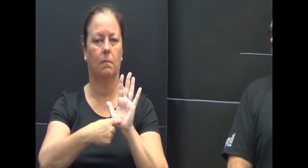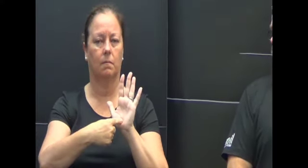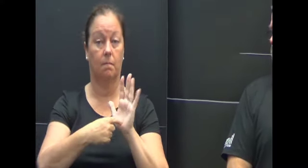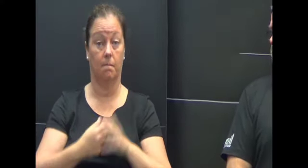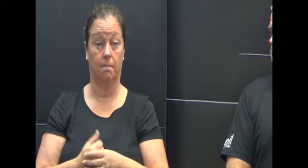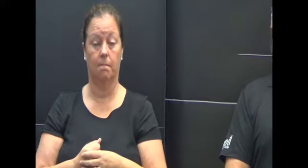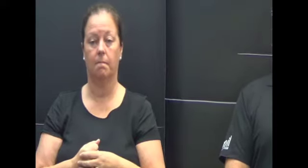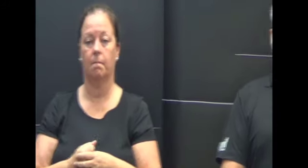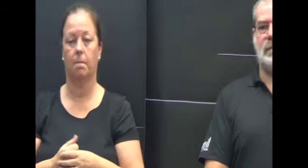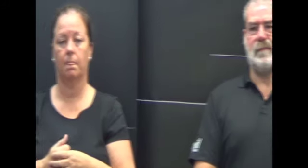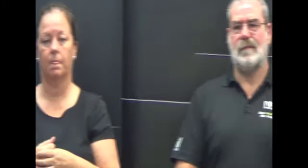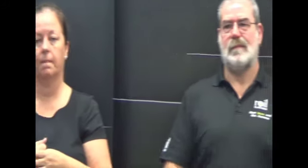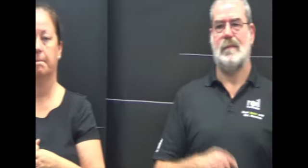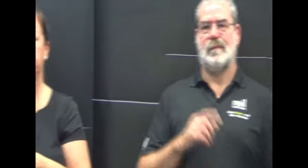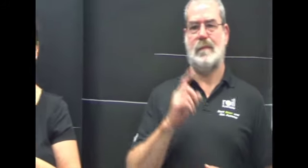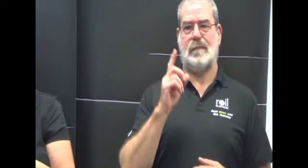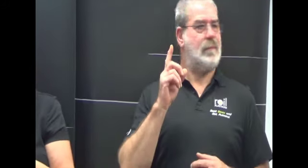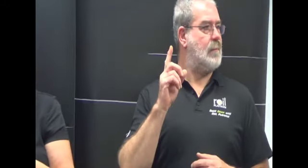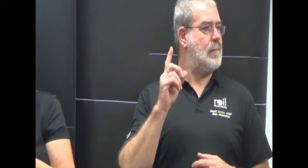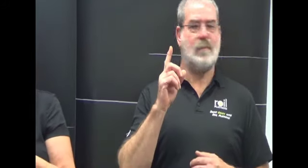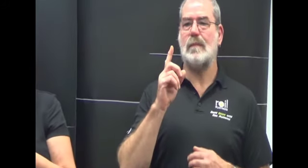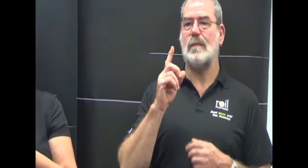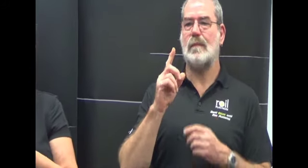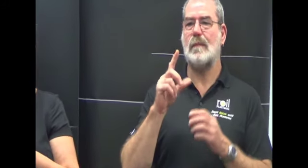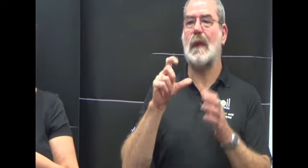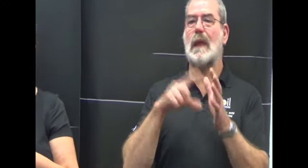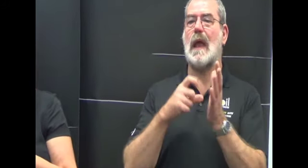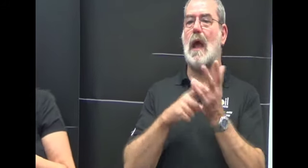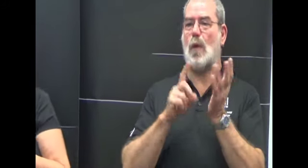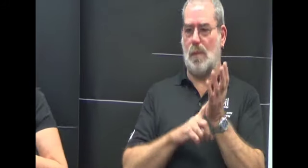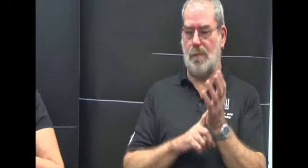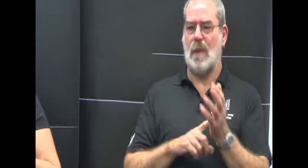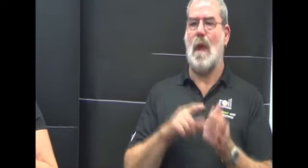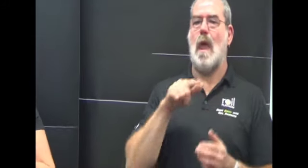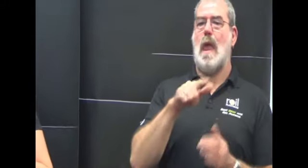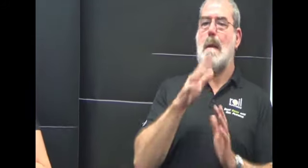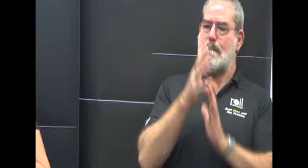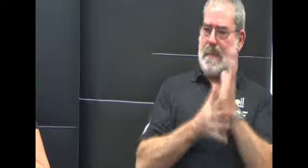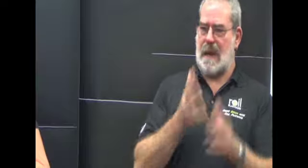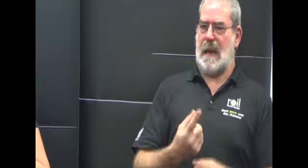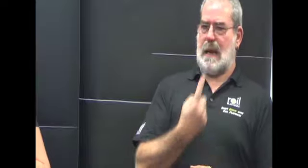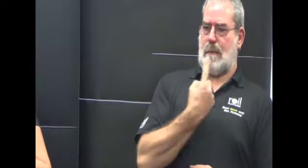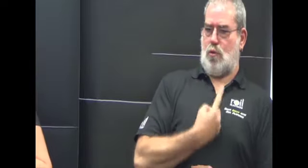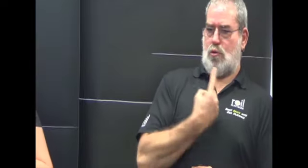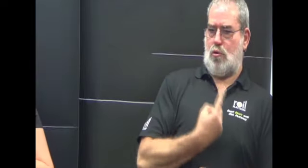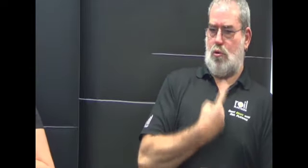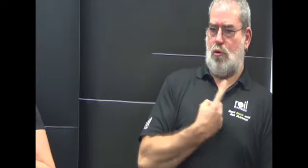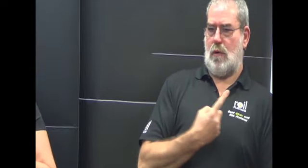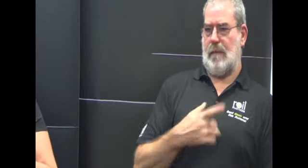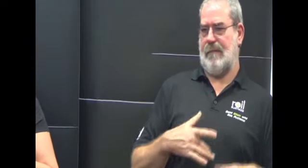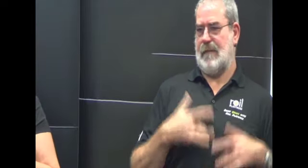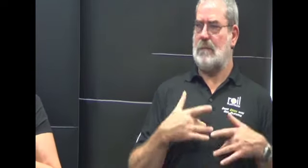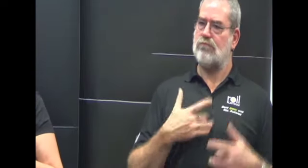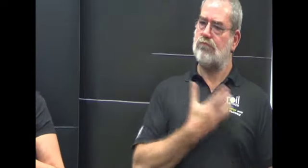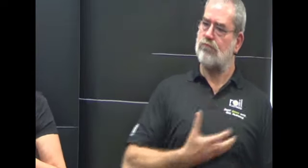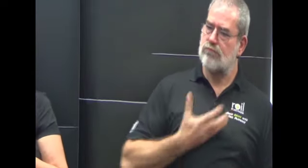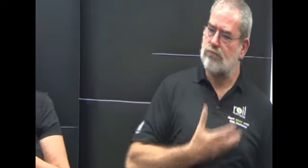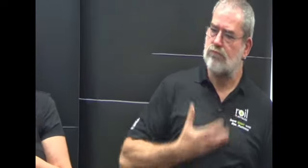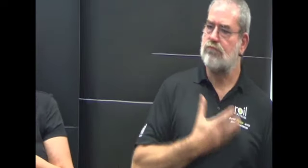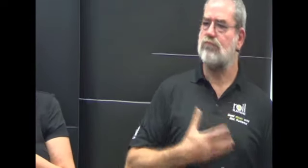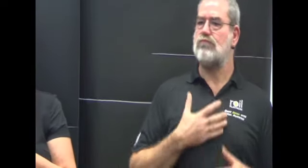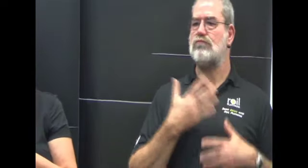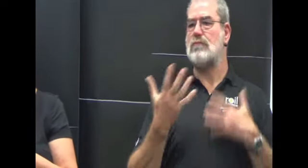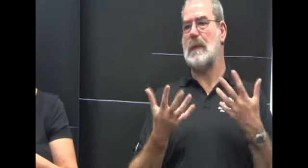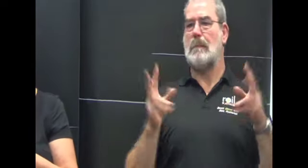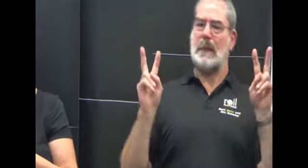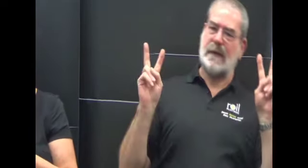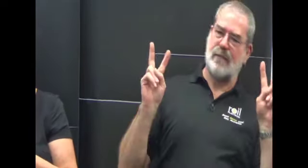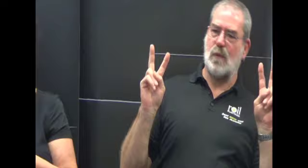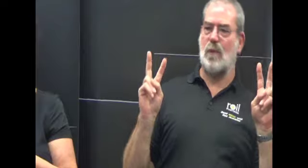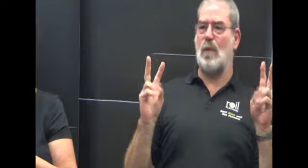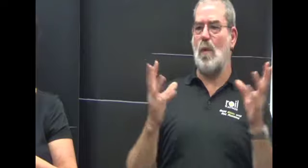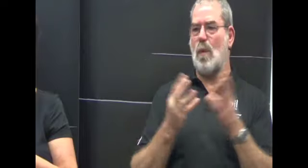Audience Member (voice of interpreter): It means that you feel comfortable within yourself